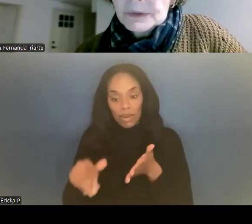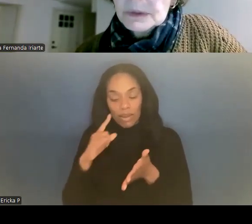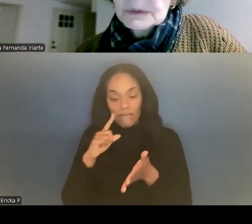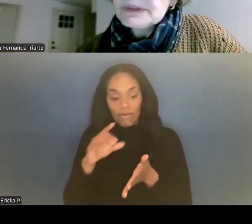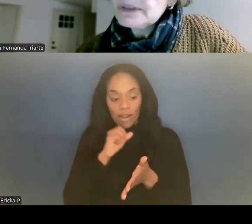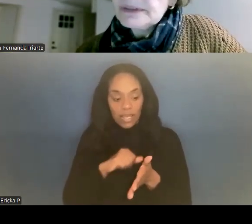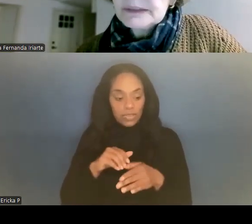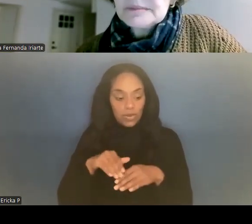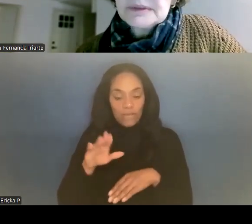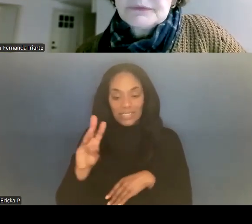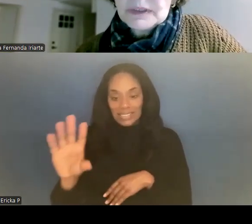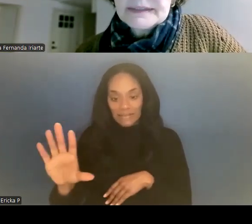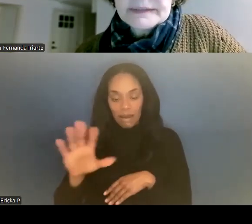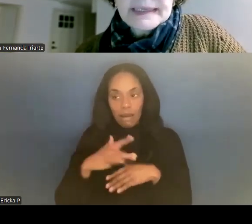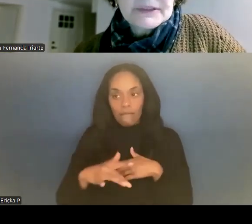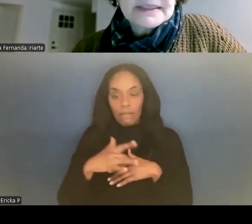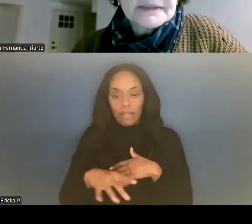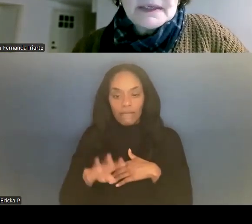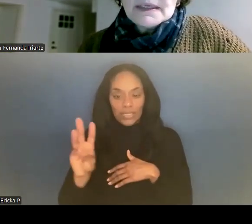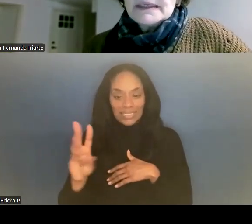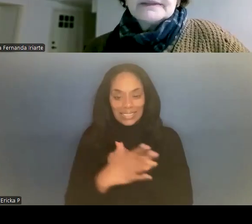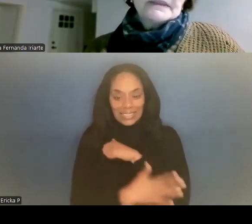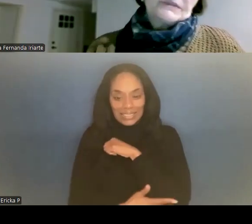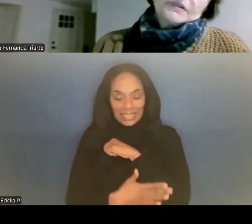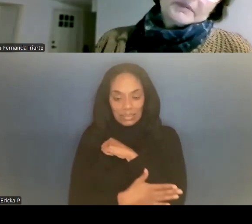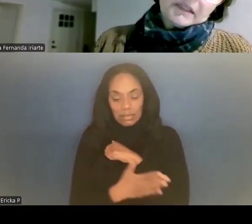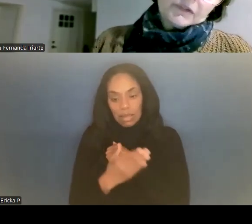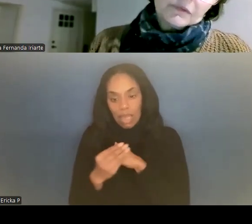or older available in 46 counties, and the Self-Determination